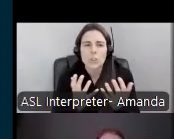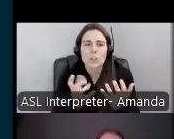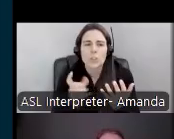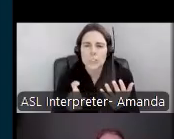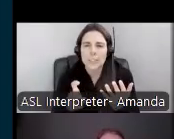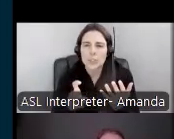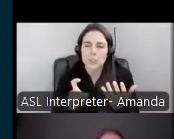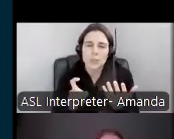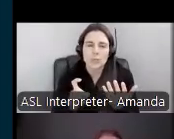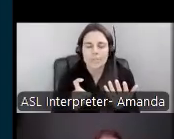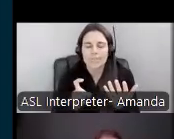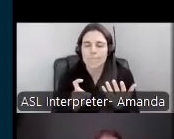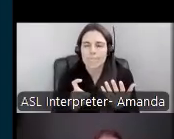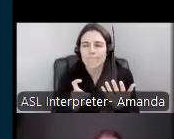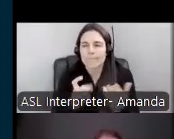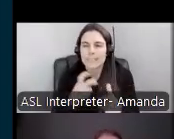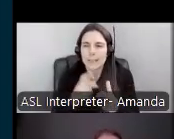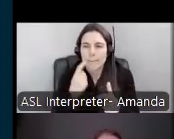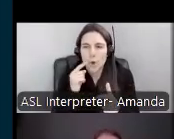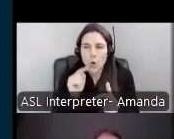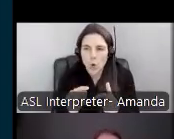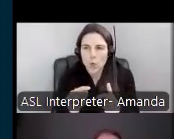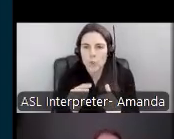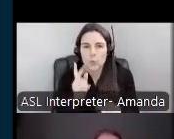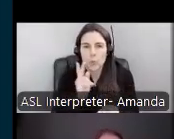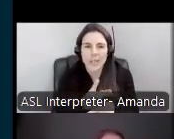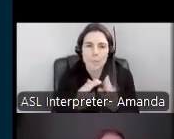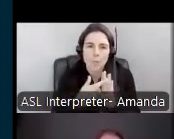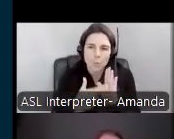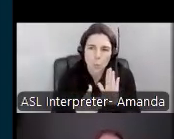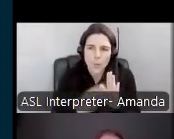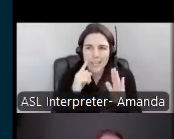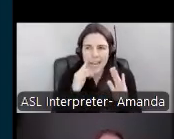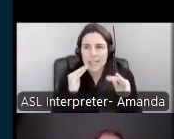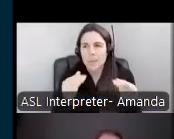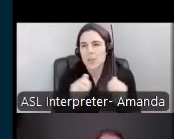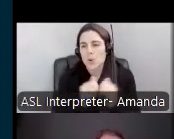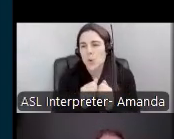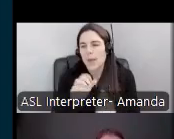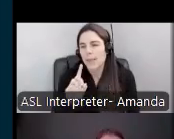the rules and expectations for David, especially when they're just at different places. Mm,